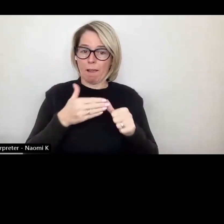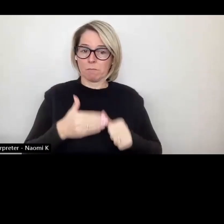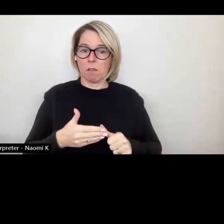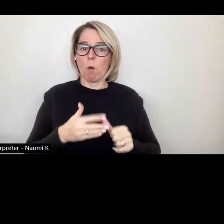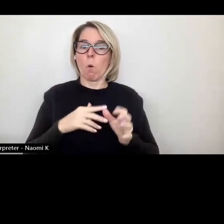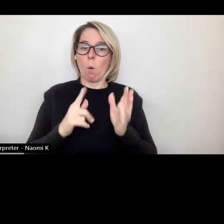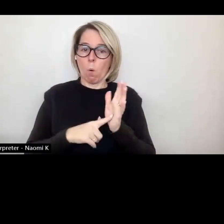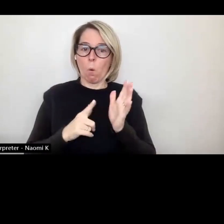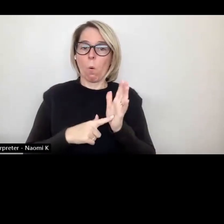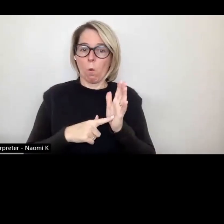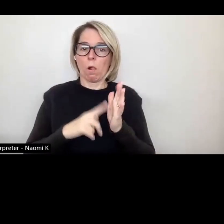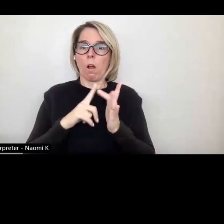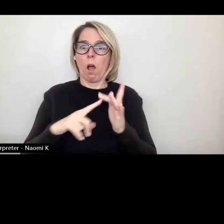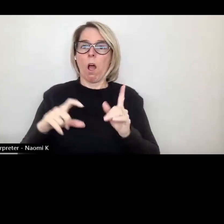Outcomes Framework measures